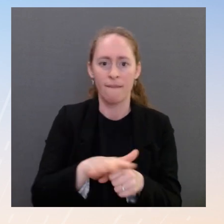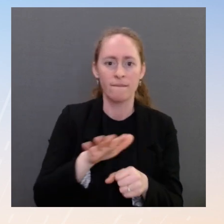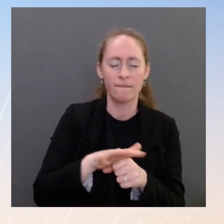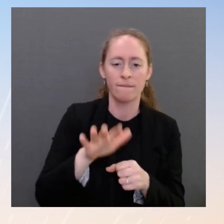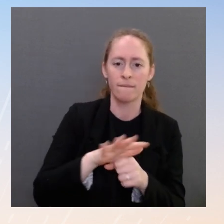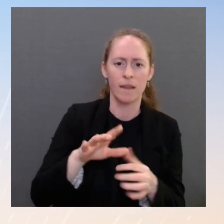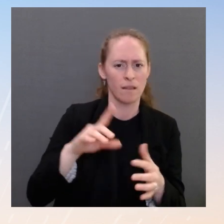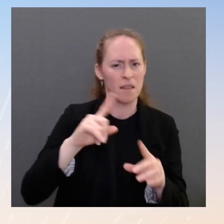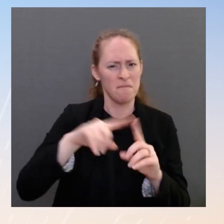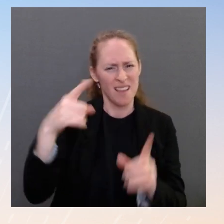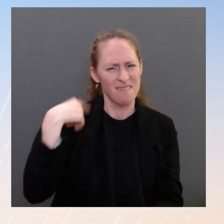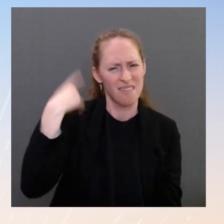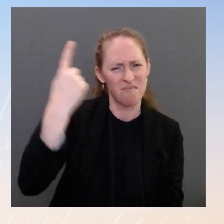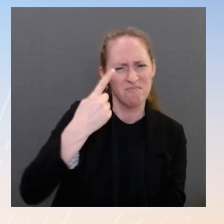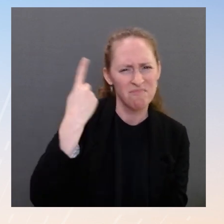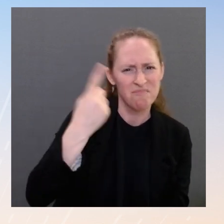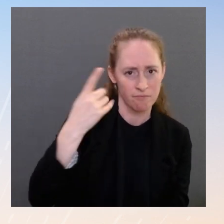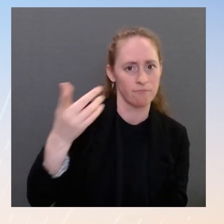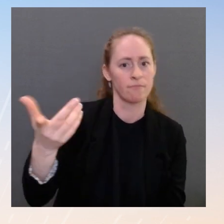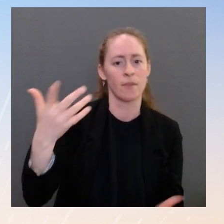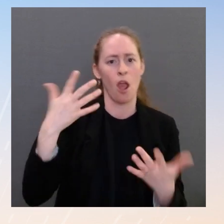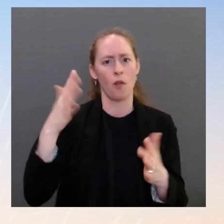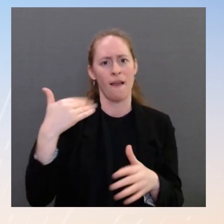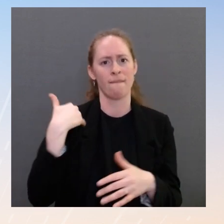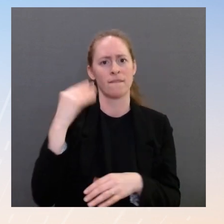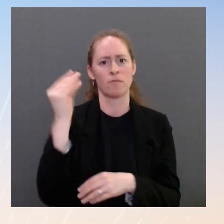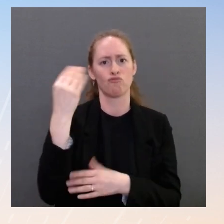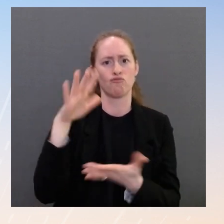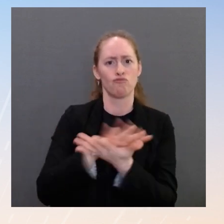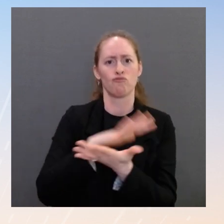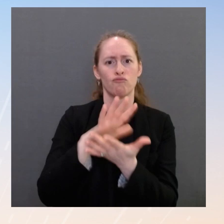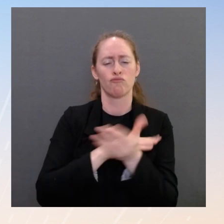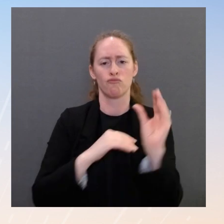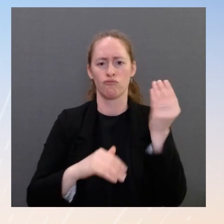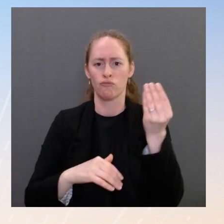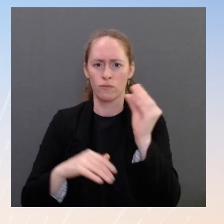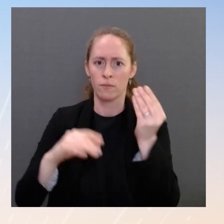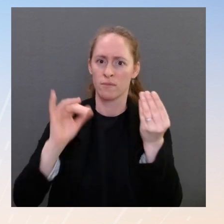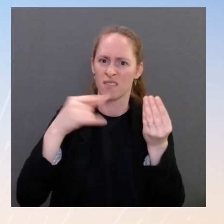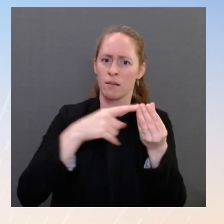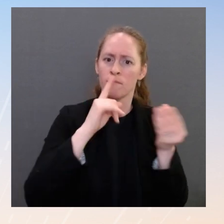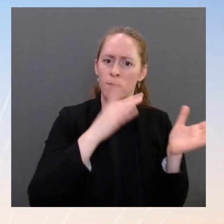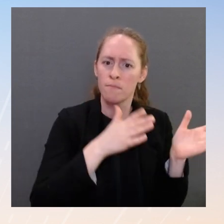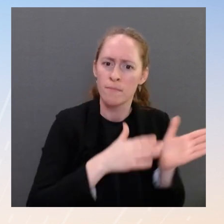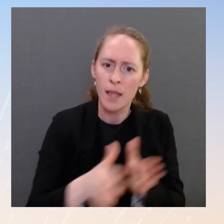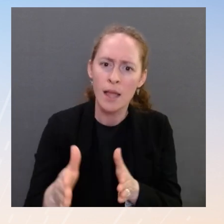But given that strain that DHS is anticipating, why should the American people have confidence